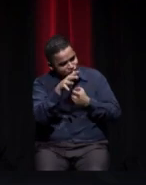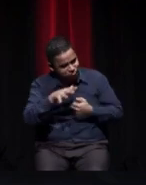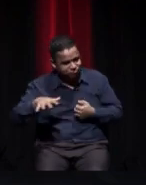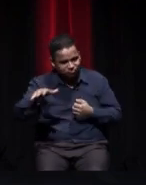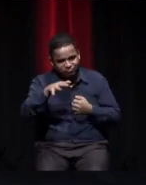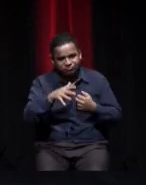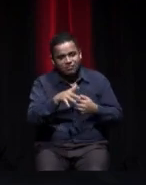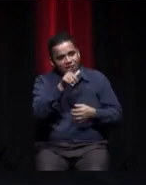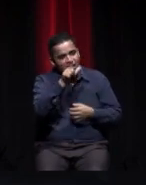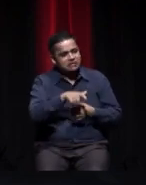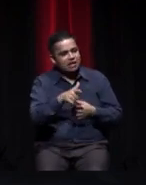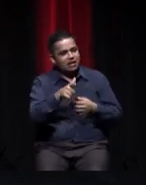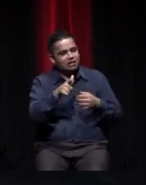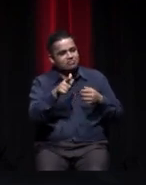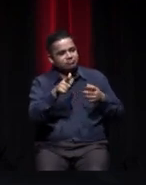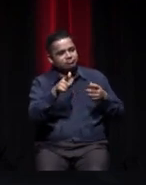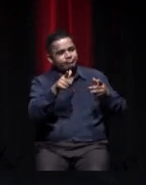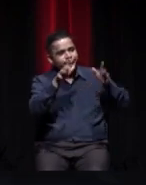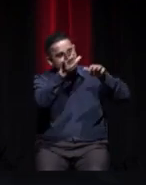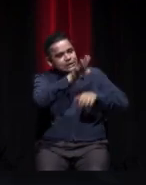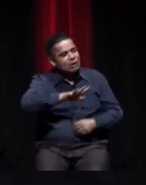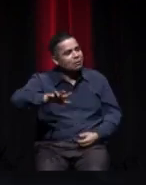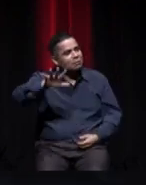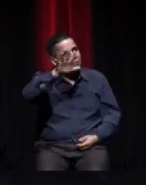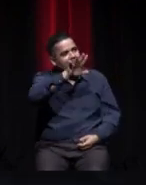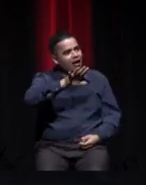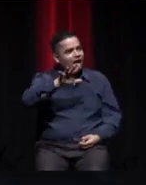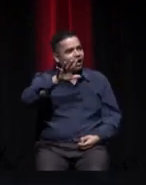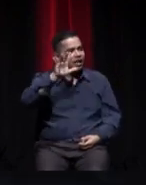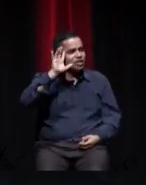This image's what heckles desire.